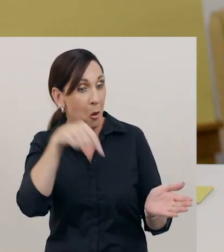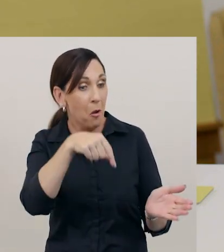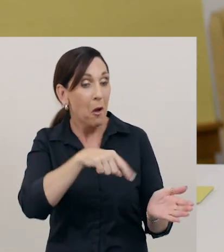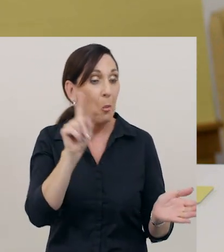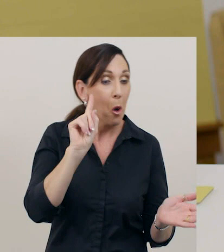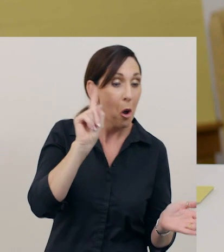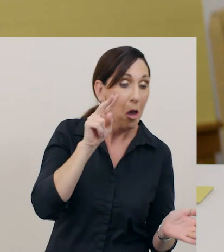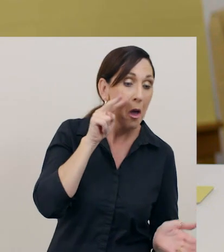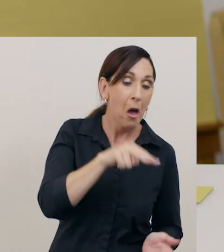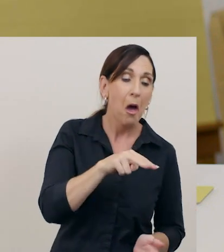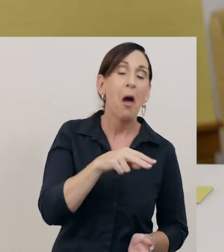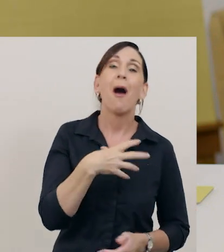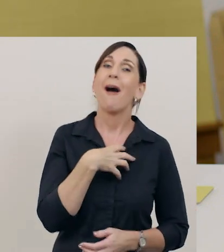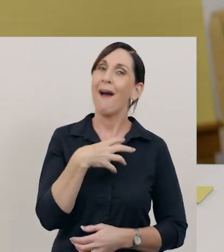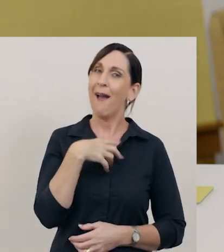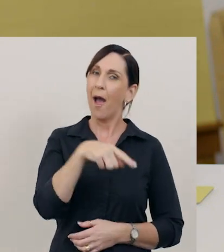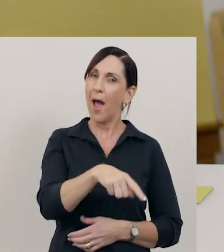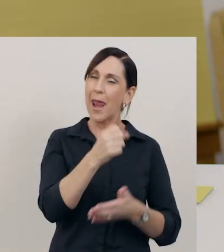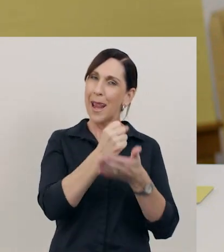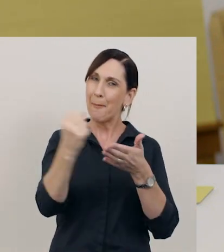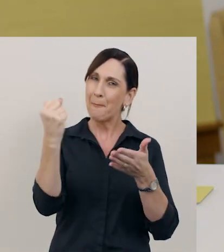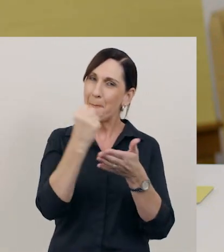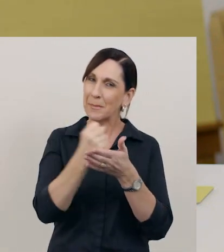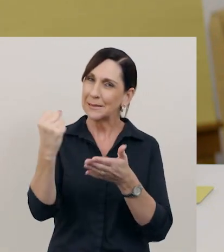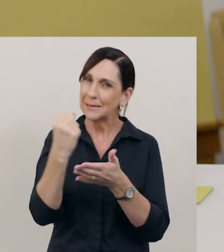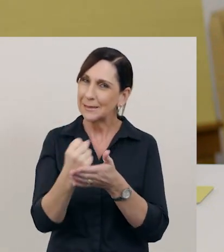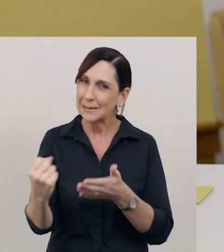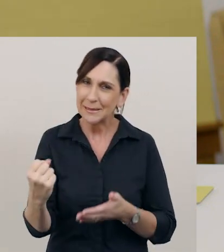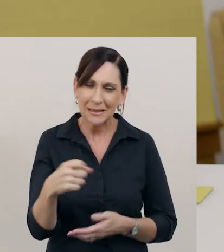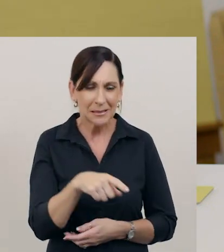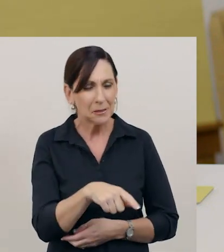Oh, there's some numbers in here.